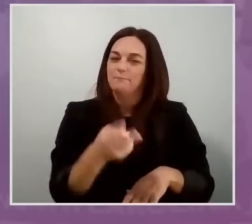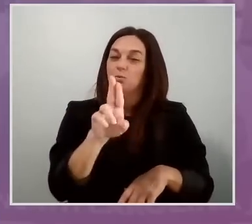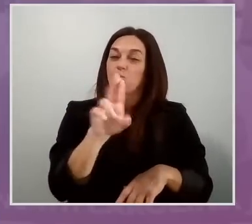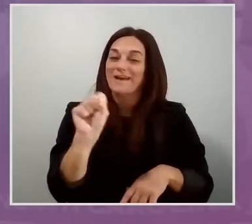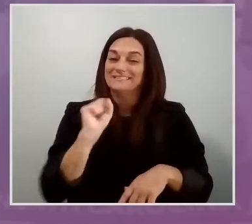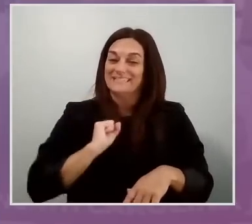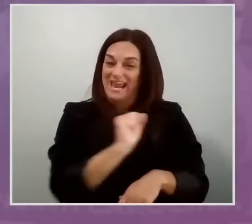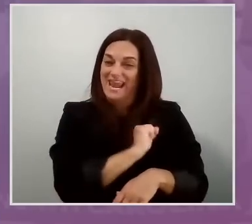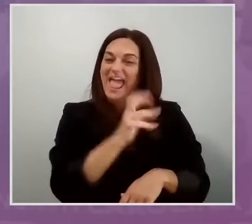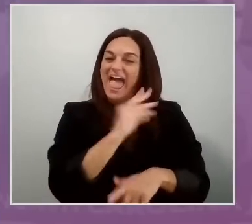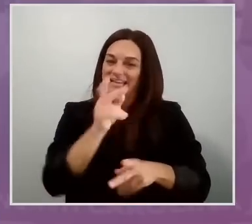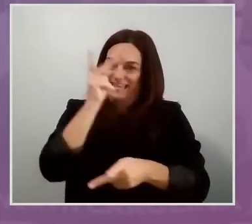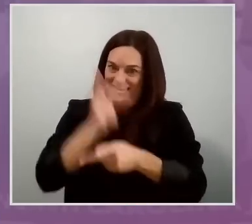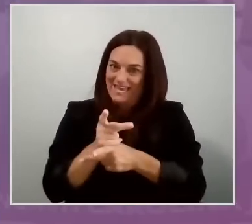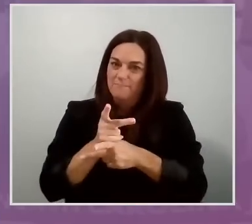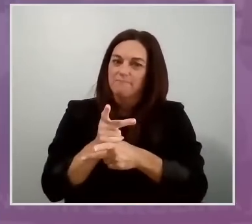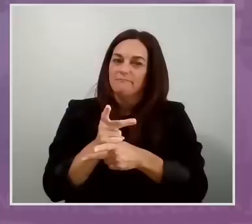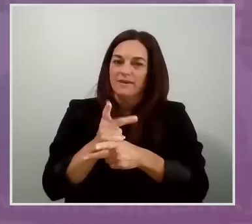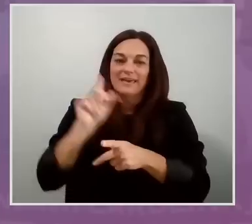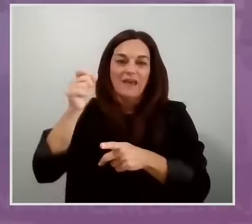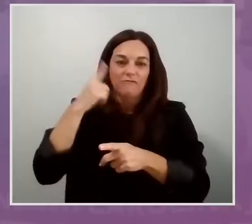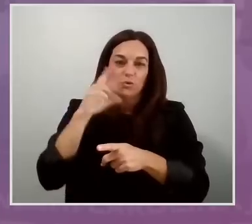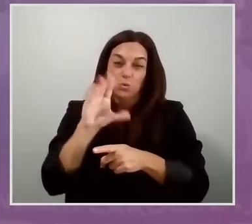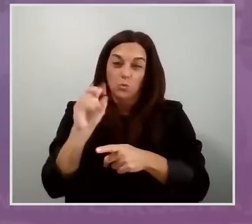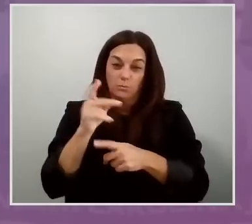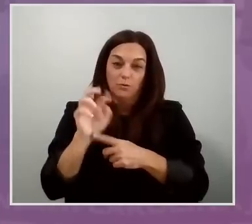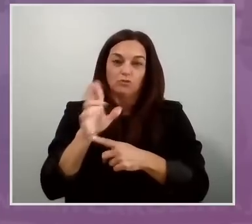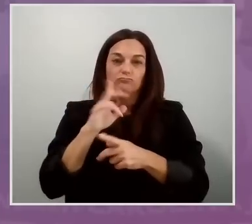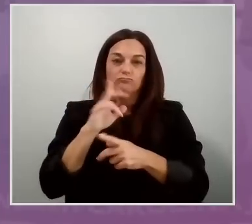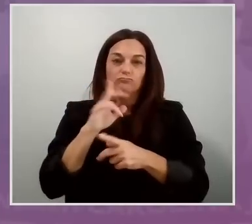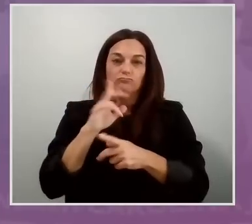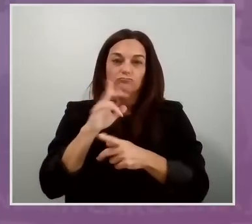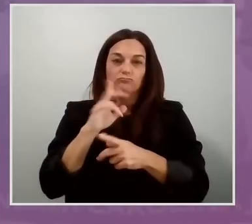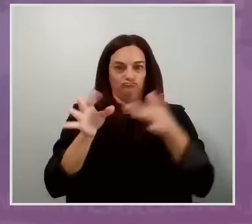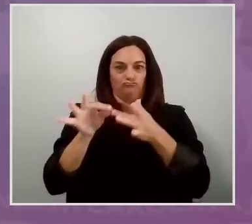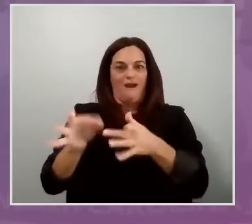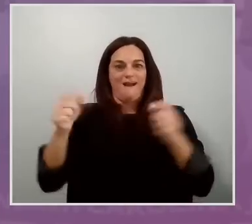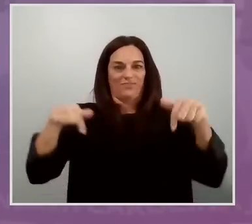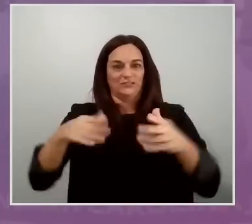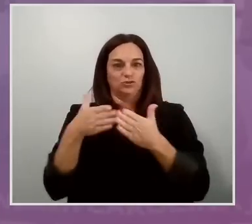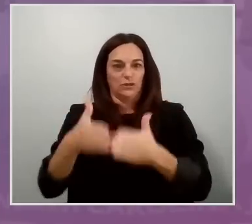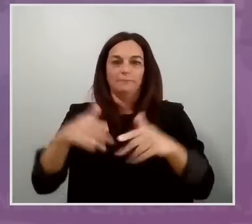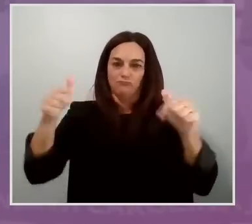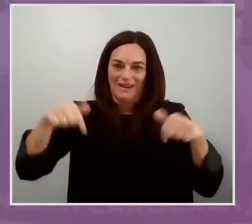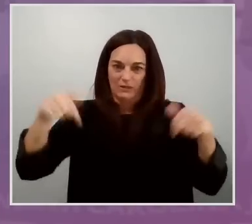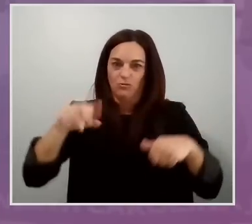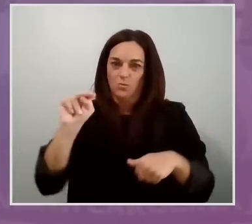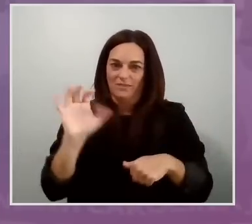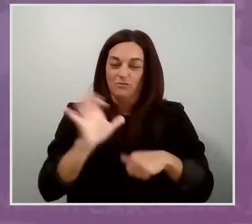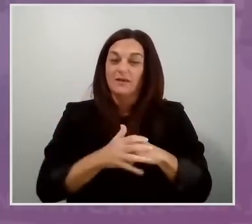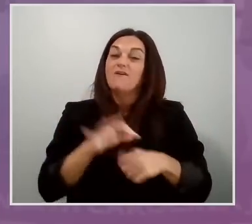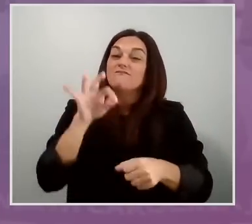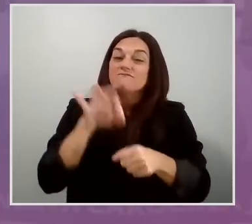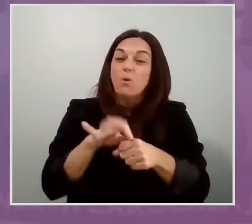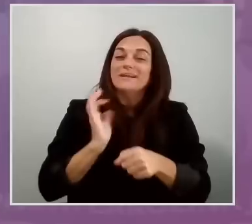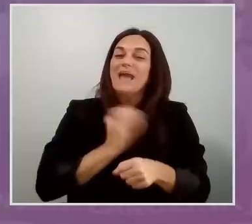AND WHILE WE'RE AT IT, WE'RE GOING TO FLIP THE U.S. SENATE AND WE'RE GOING TO KEEP GOVERNOR COOPER STEERING OUR